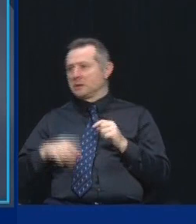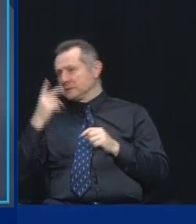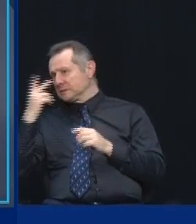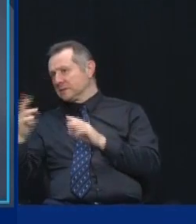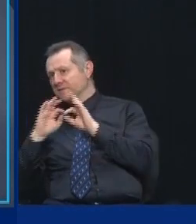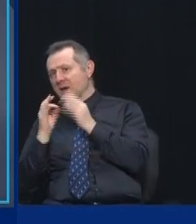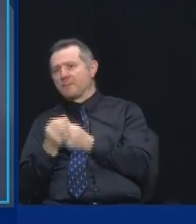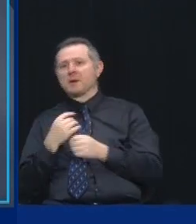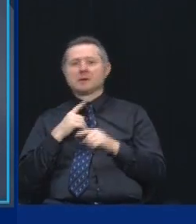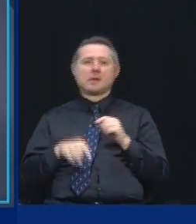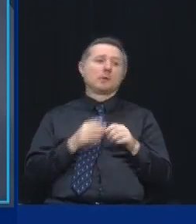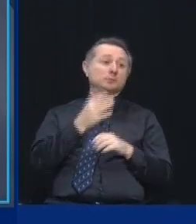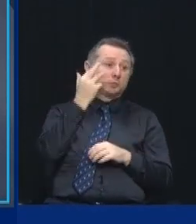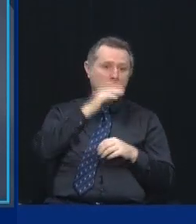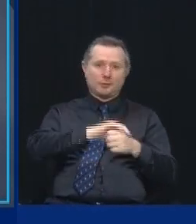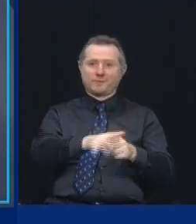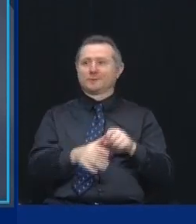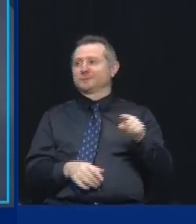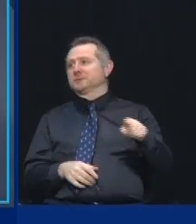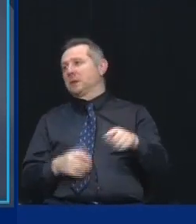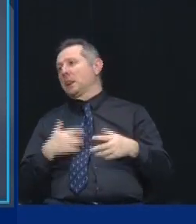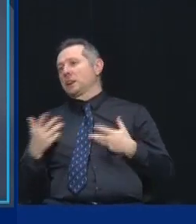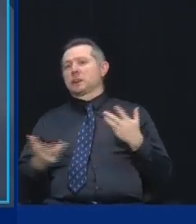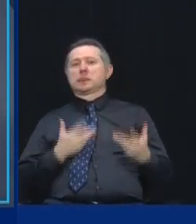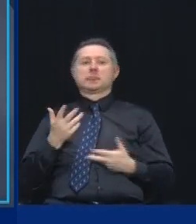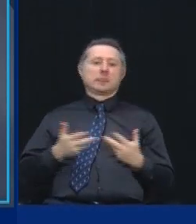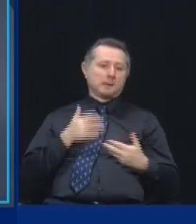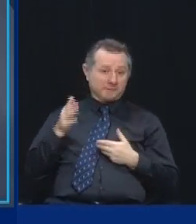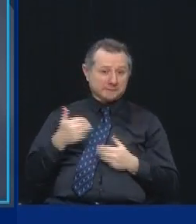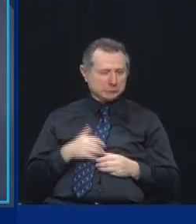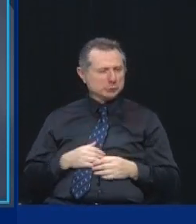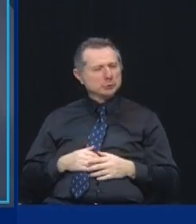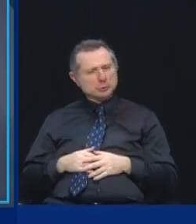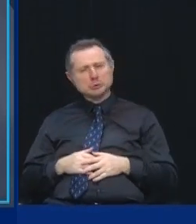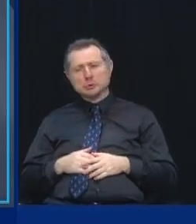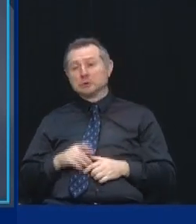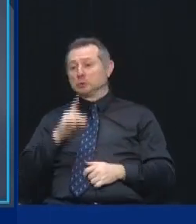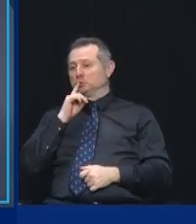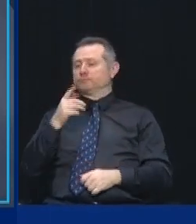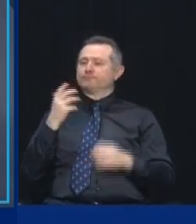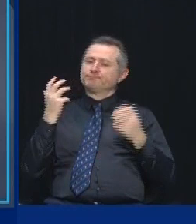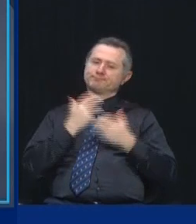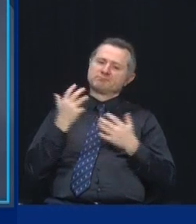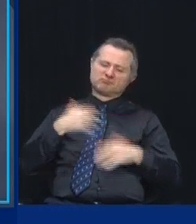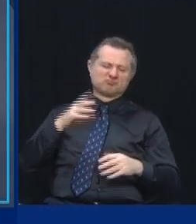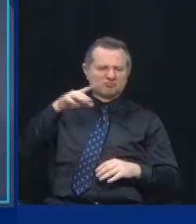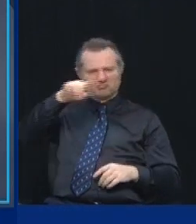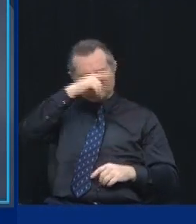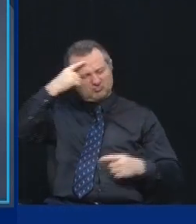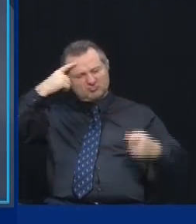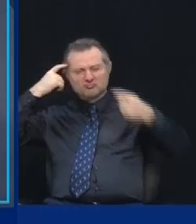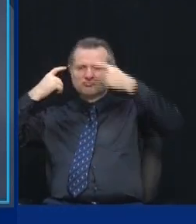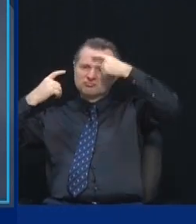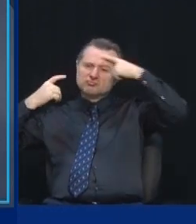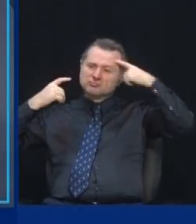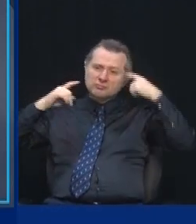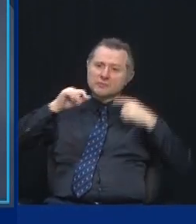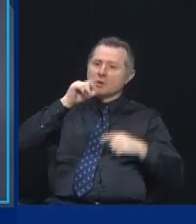WHAT'S THE EFFECT ON PEOPLE WHO HAVE BEEN ISOLATED FROM LOVED ONES?